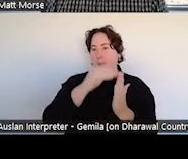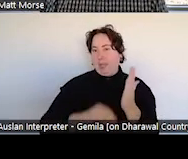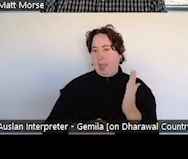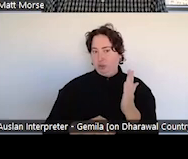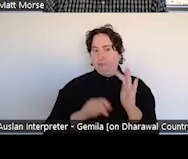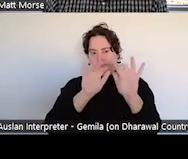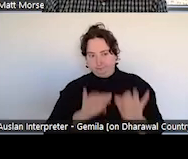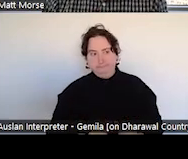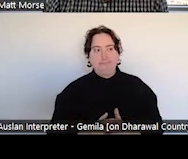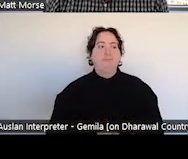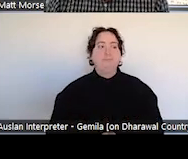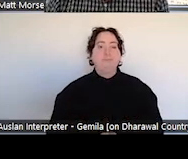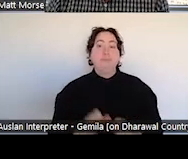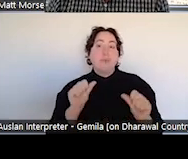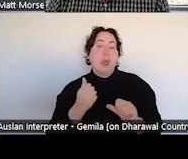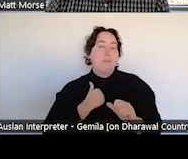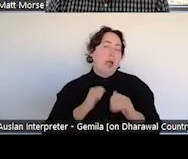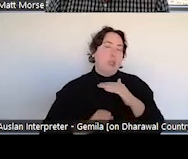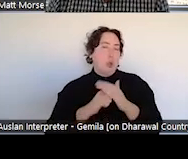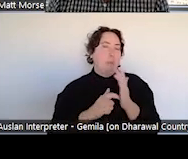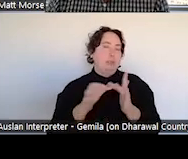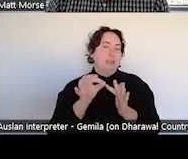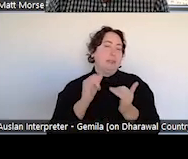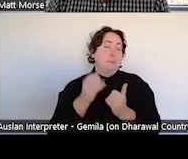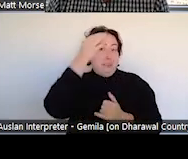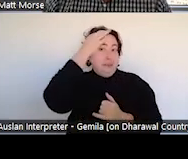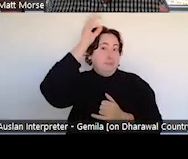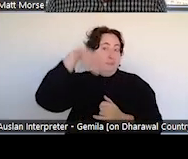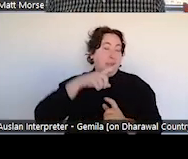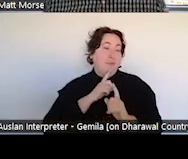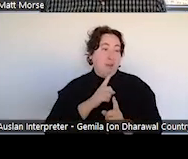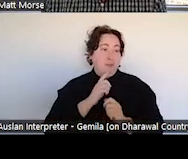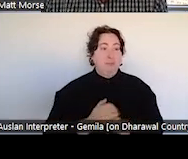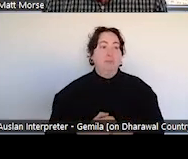Finally some top tips from me. We see a lot of flashy